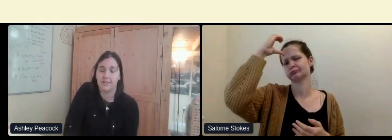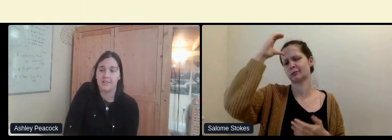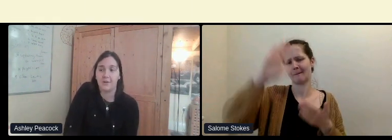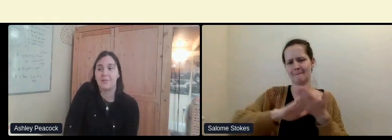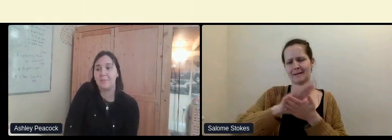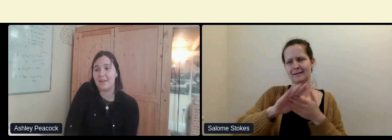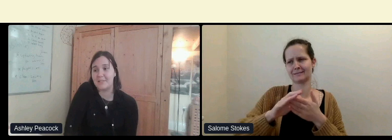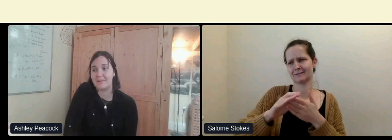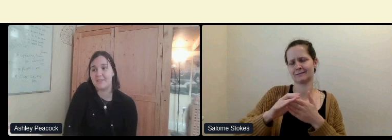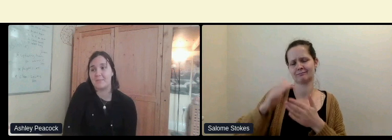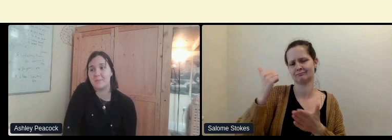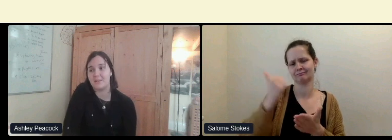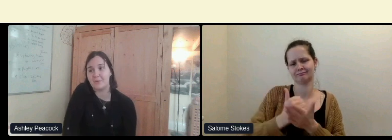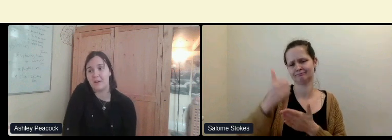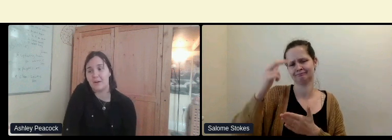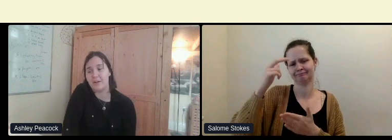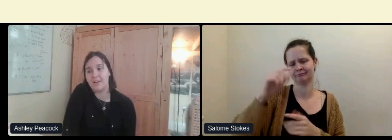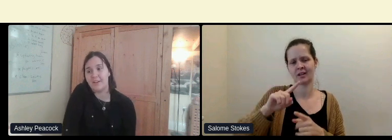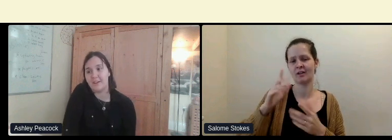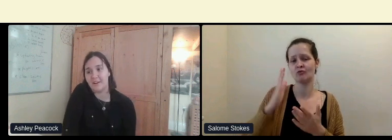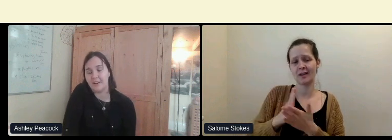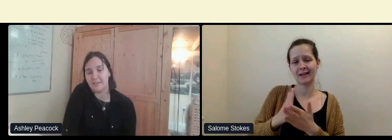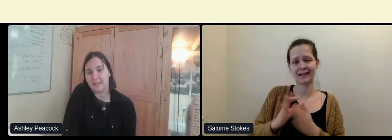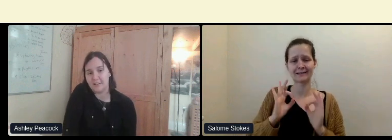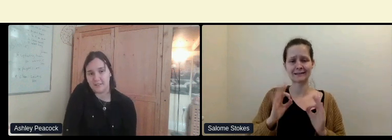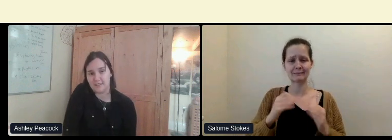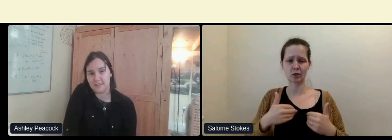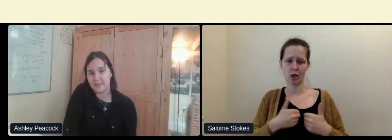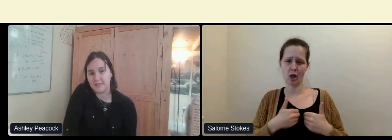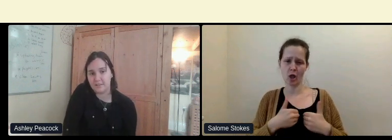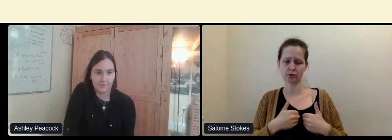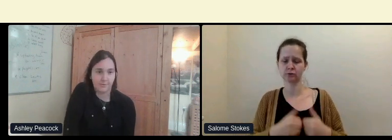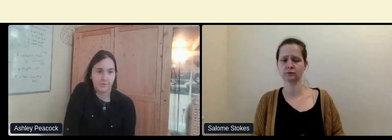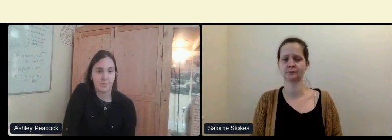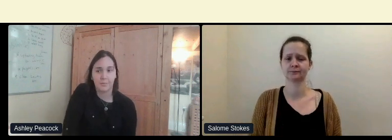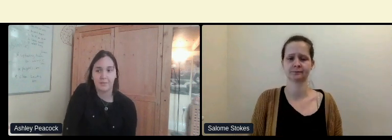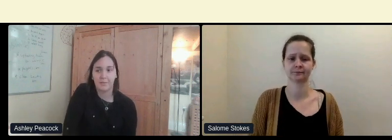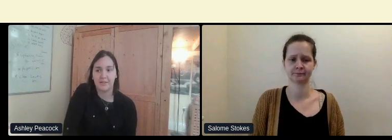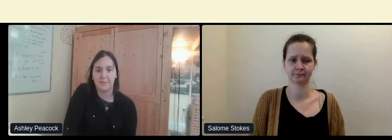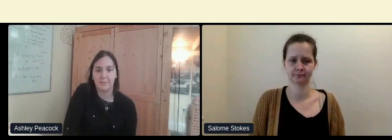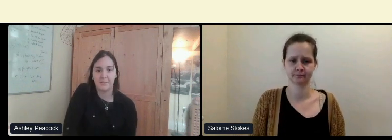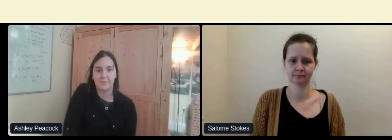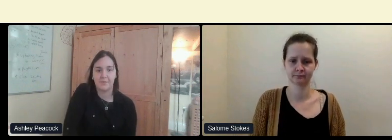is not brilliant mind that speaks but a special heart that listens" which is what people need.